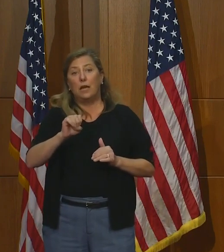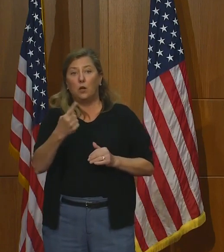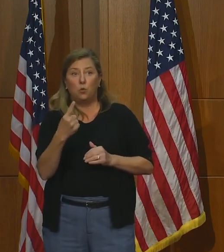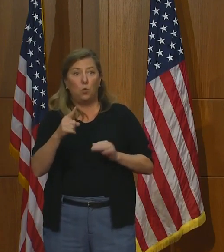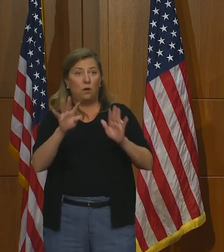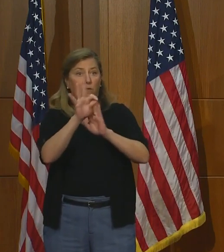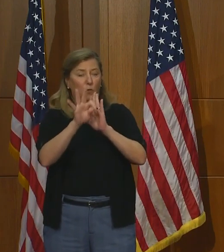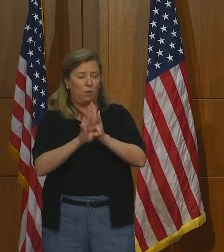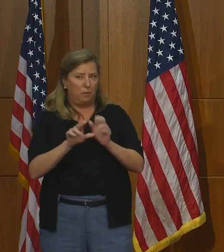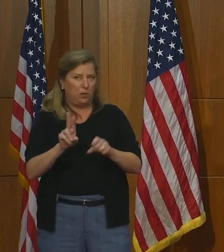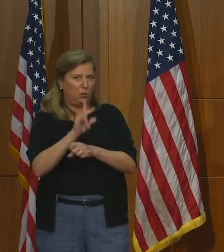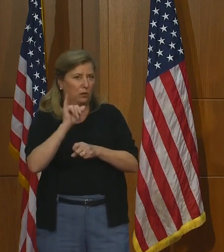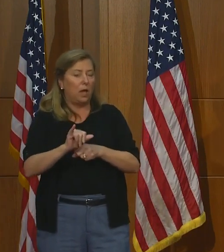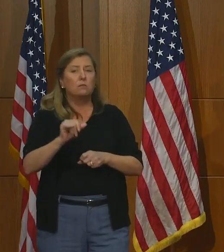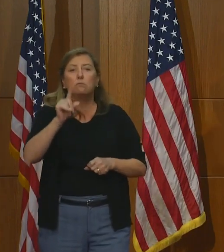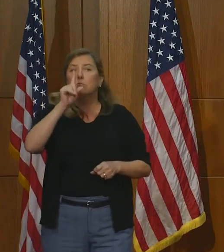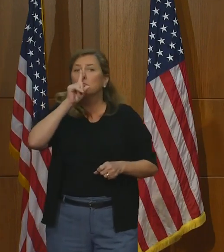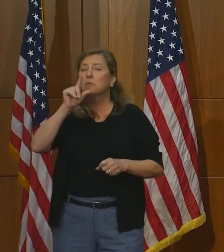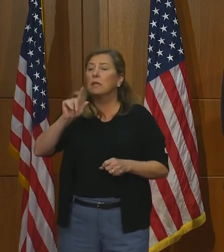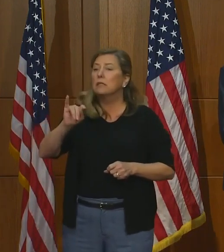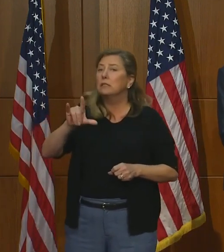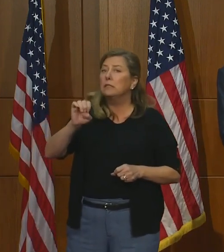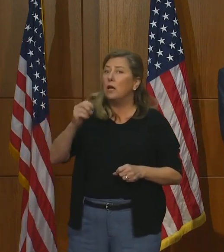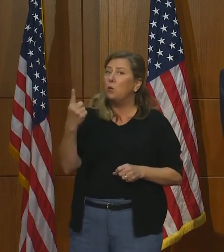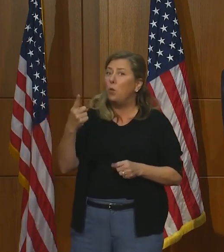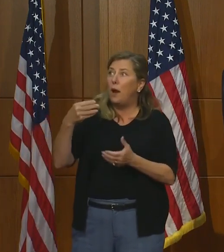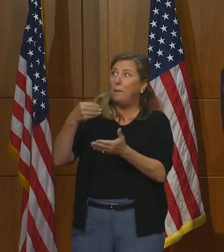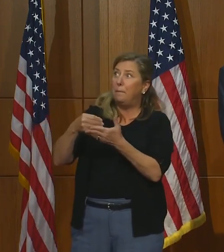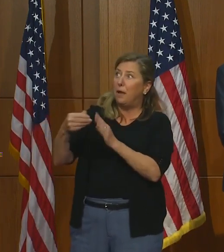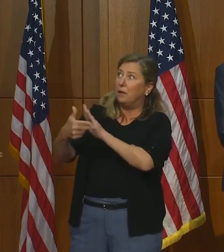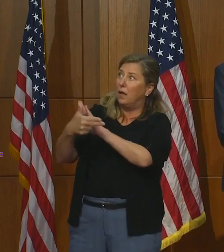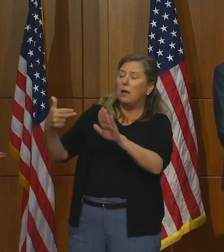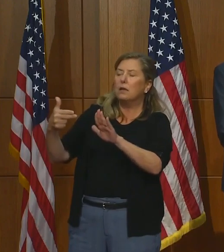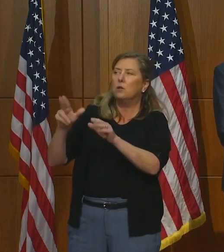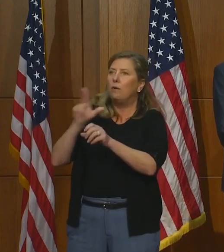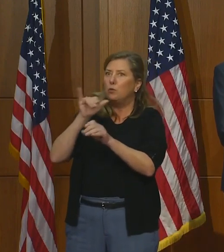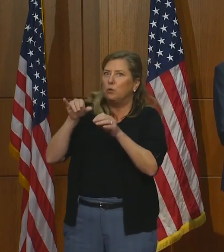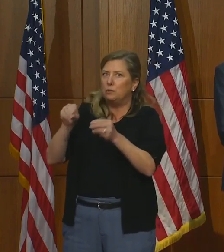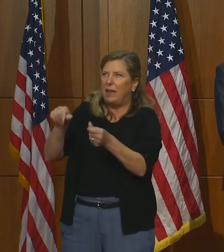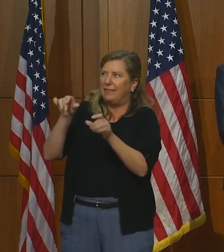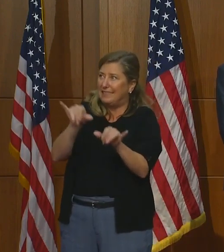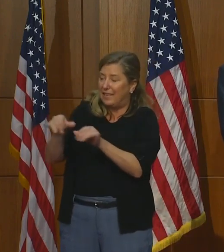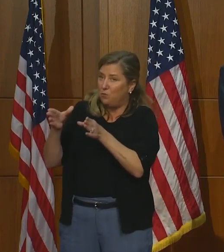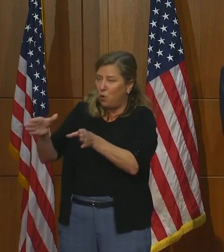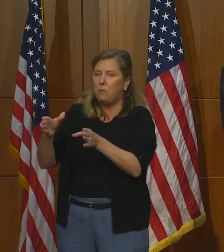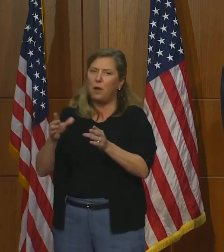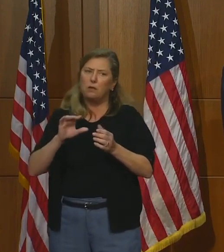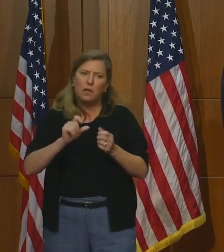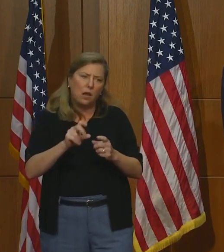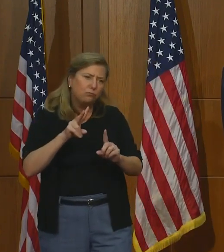GOVERNMENT MANDATE THAT WE USE THAT I DON'T ONE FORMULA. IT IS NOT TIED TO ONE FUNDING SO IT